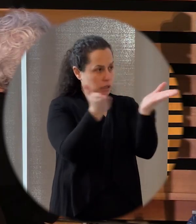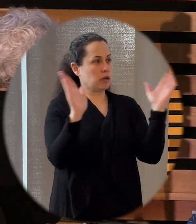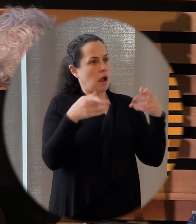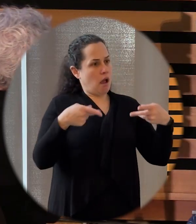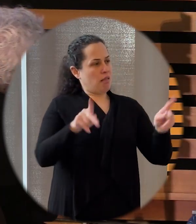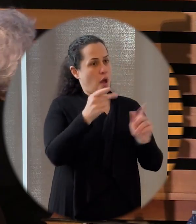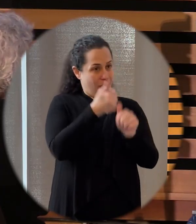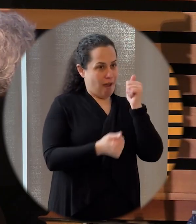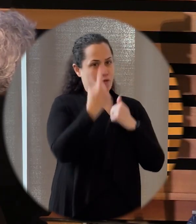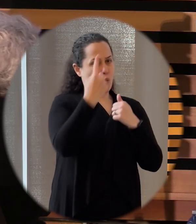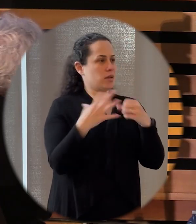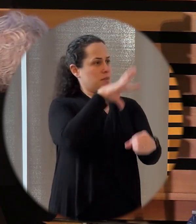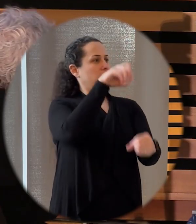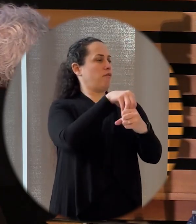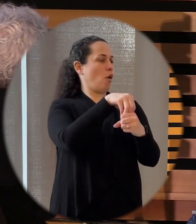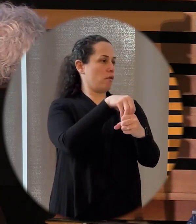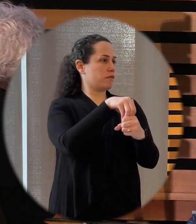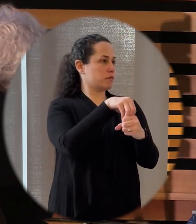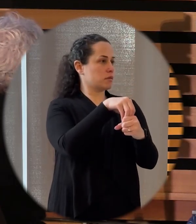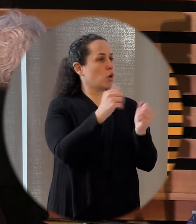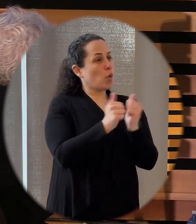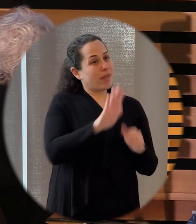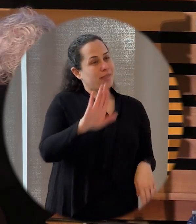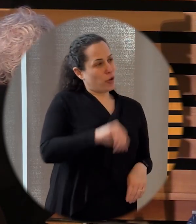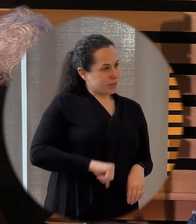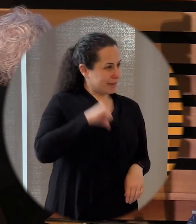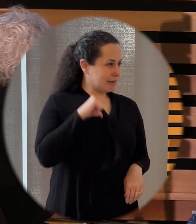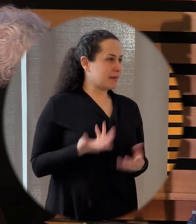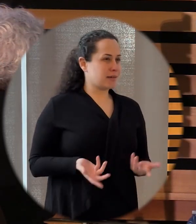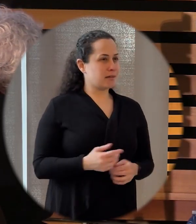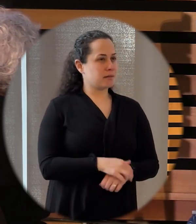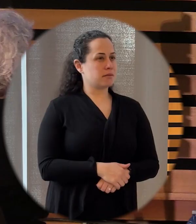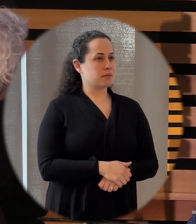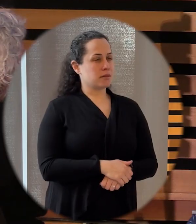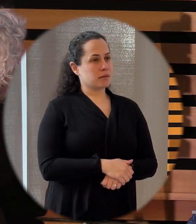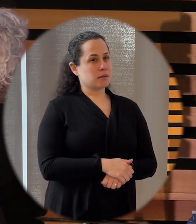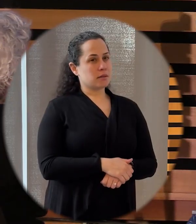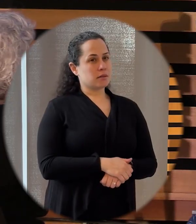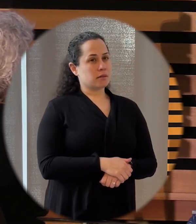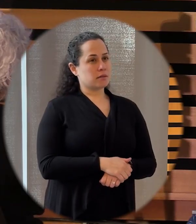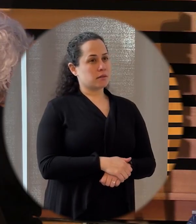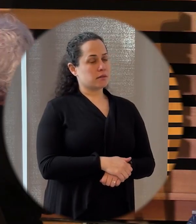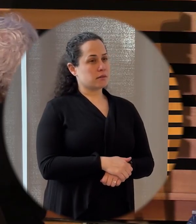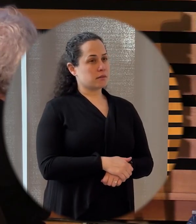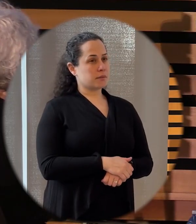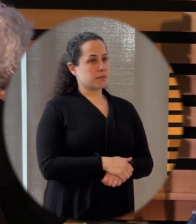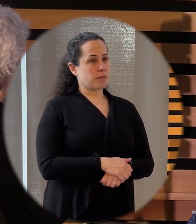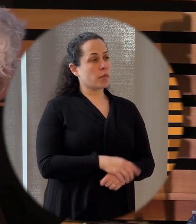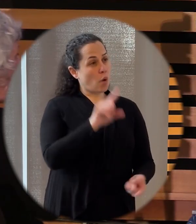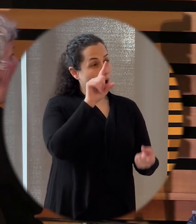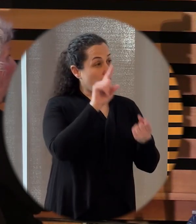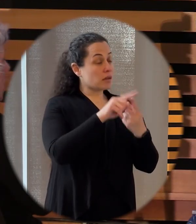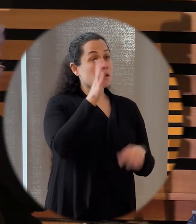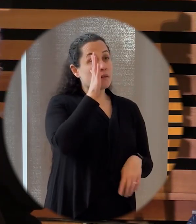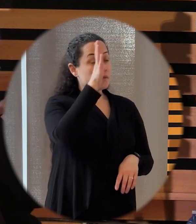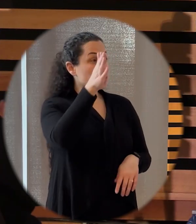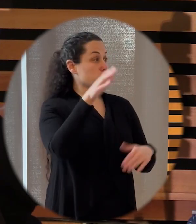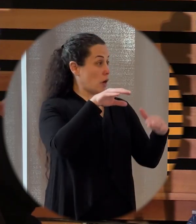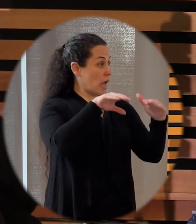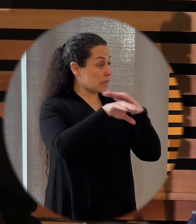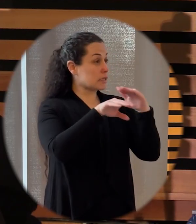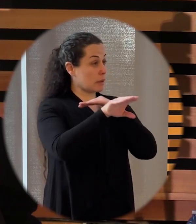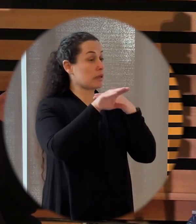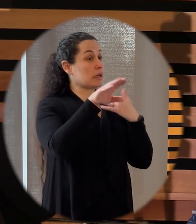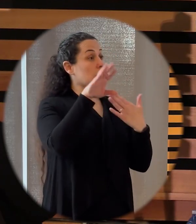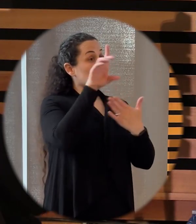allows everyone to participate with dignity. So until accessibility becomes something we design